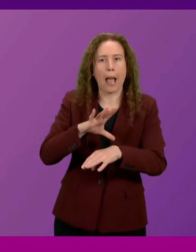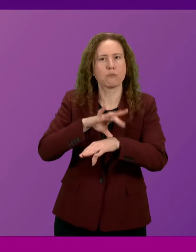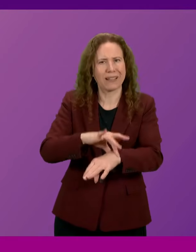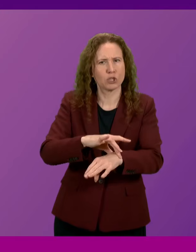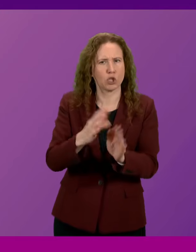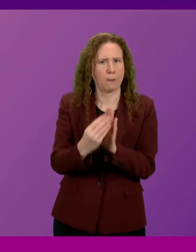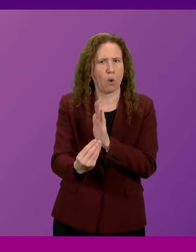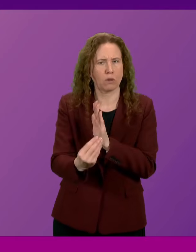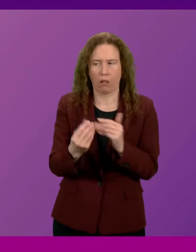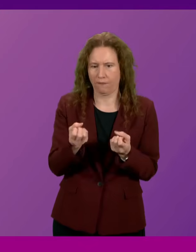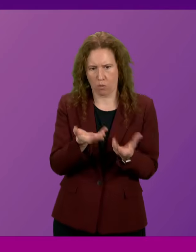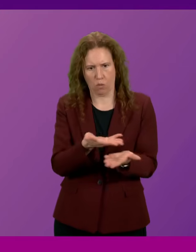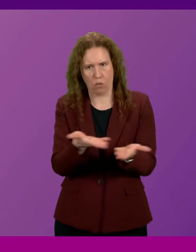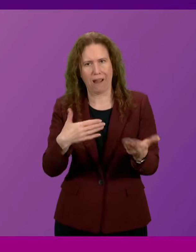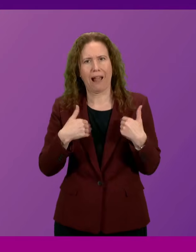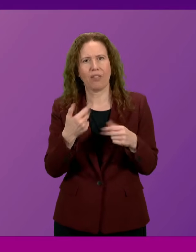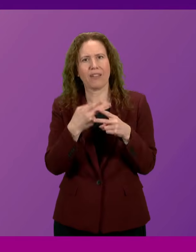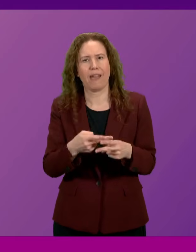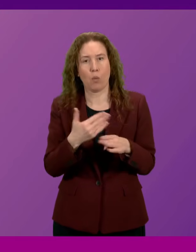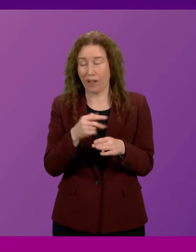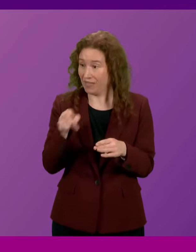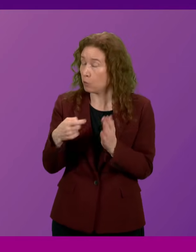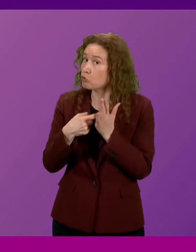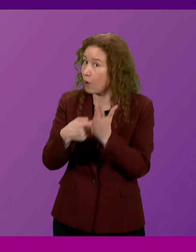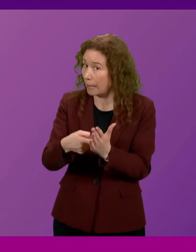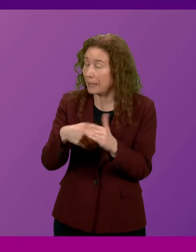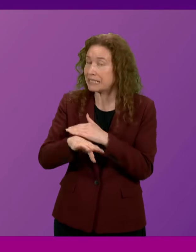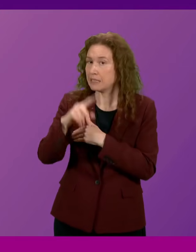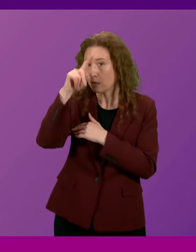models for healthcare workers, as recommended by the nursing and midwifery task force?